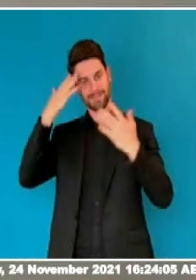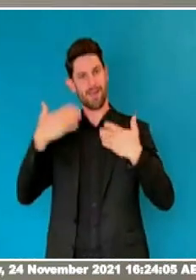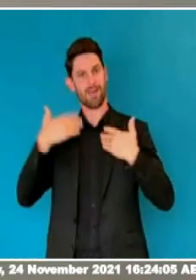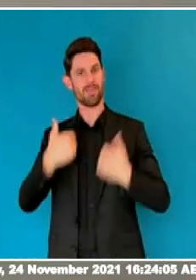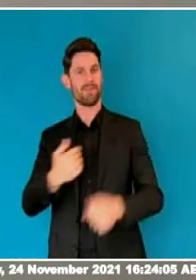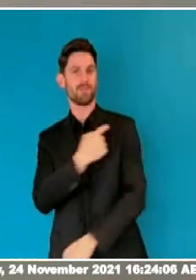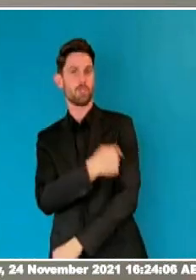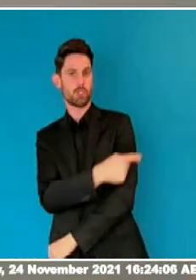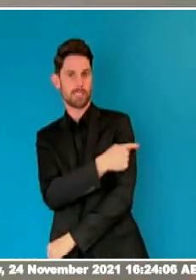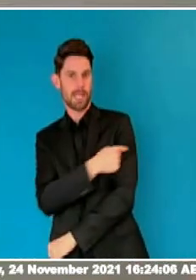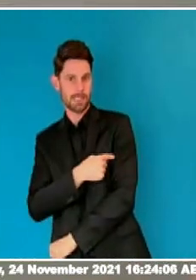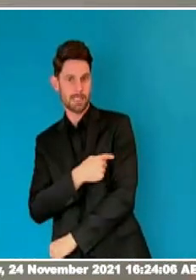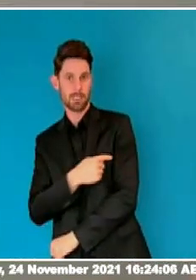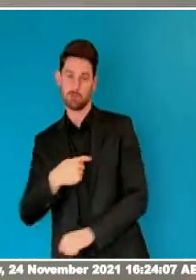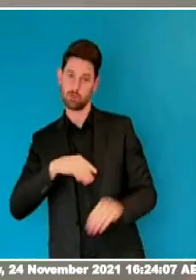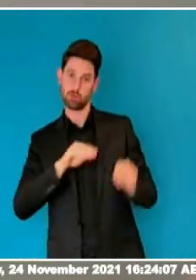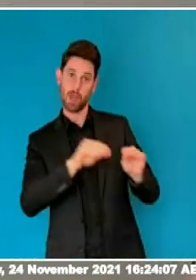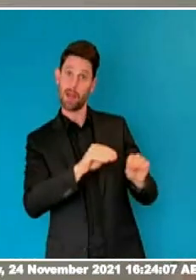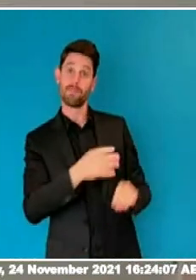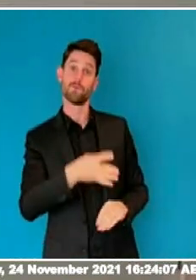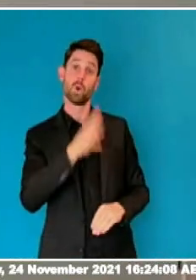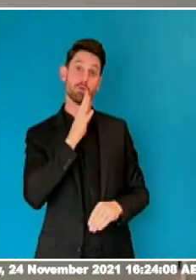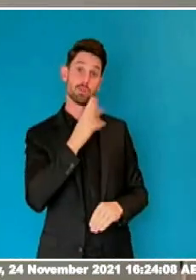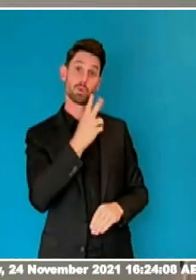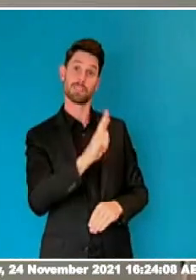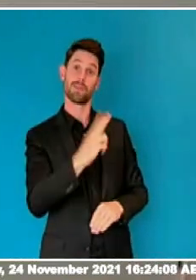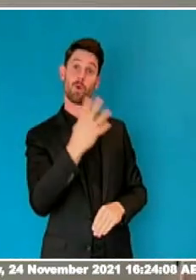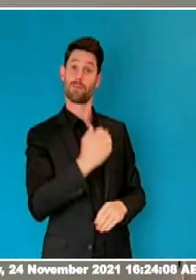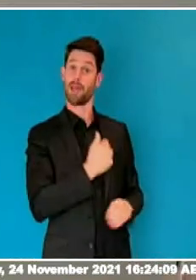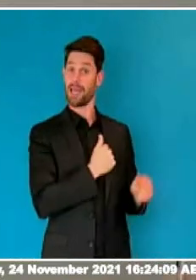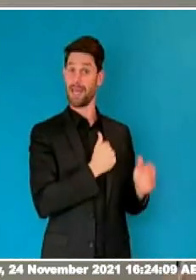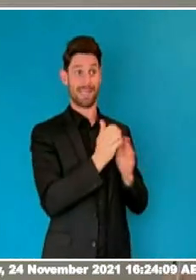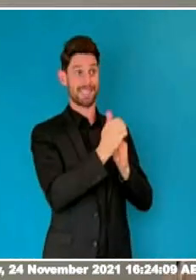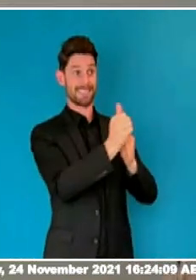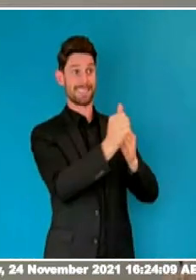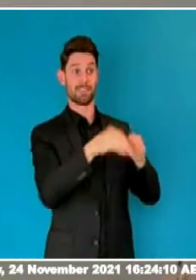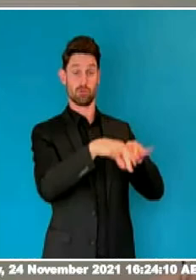We have trained 424 of our leaders in Australia, which is 26 per cent of our